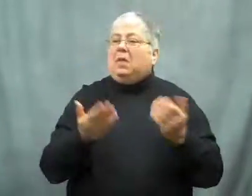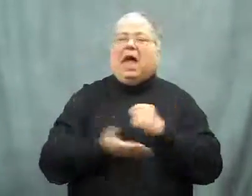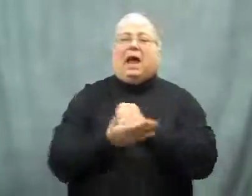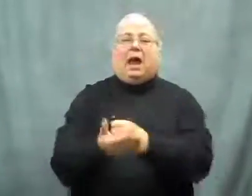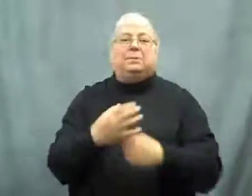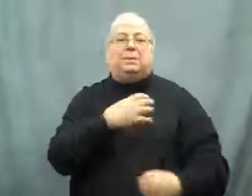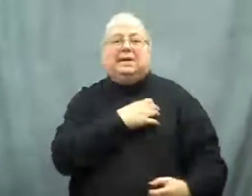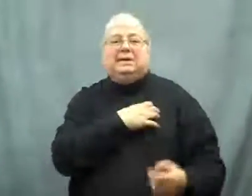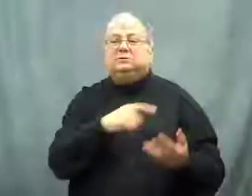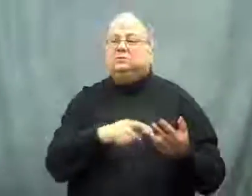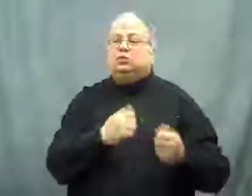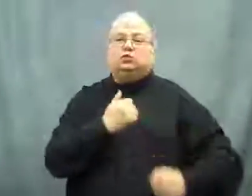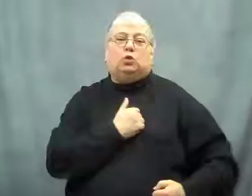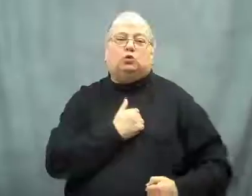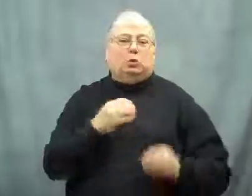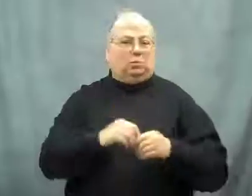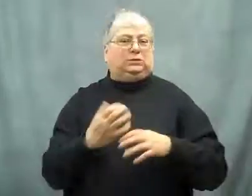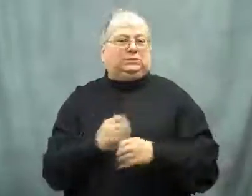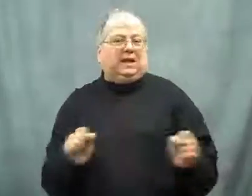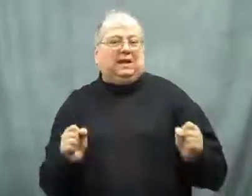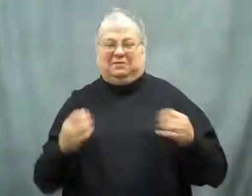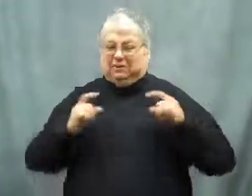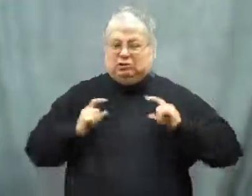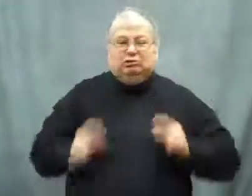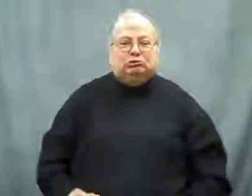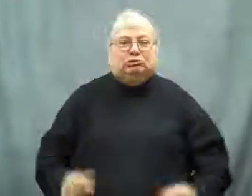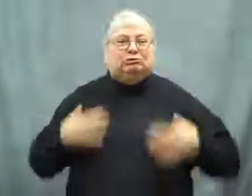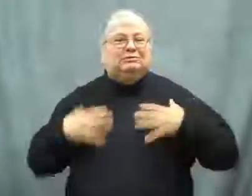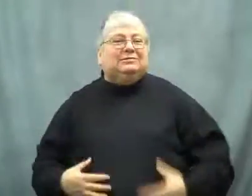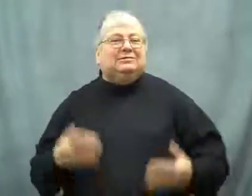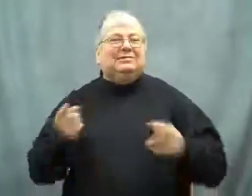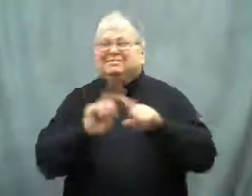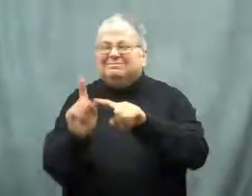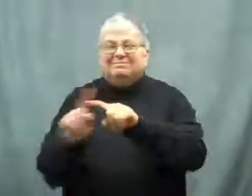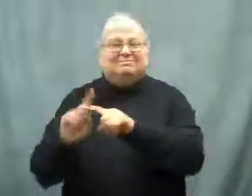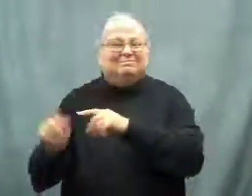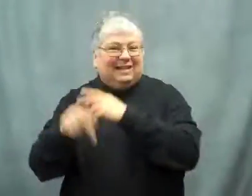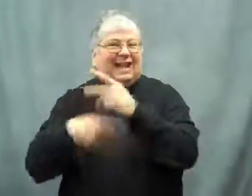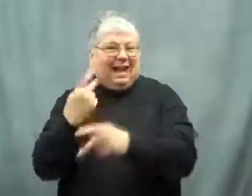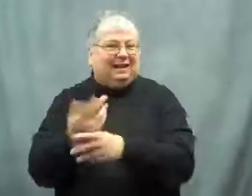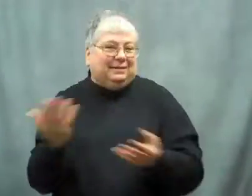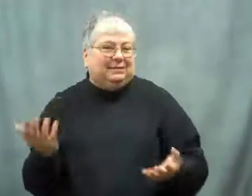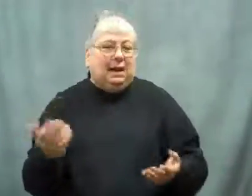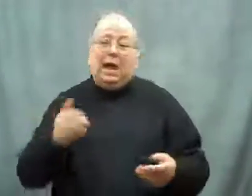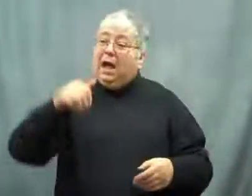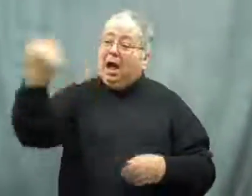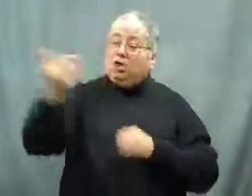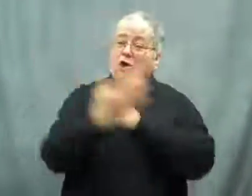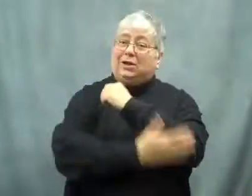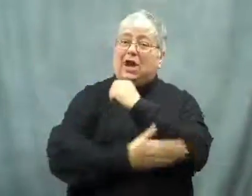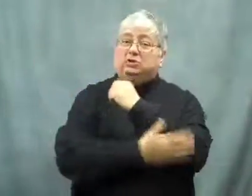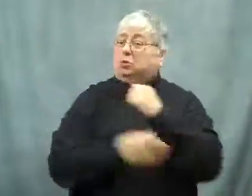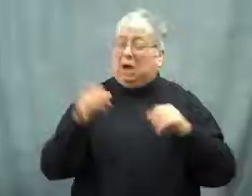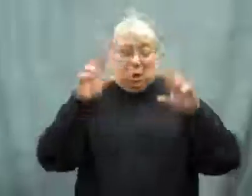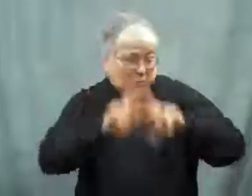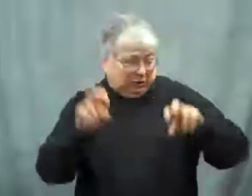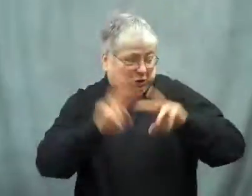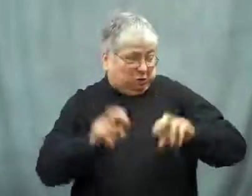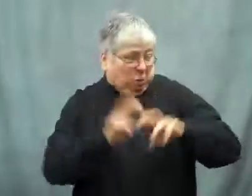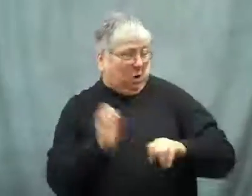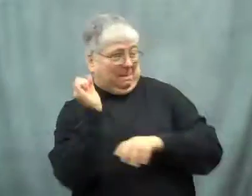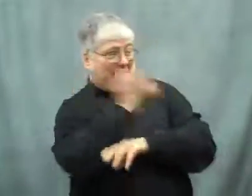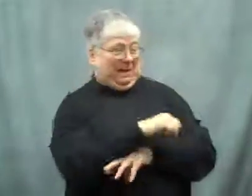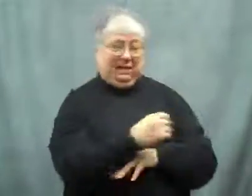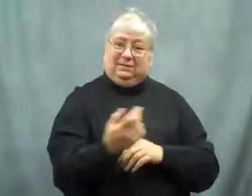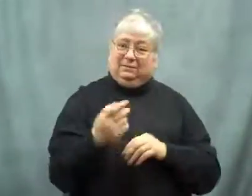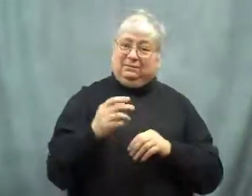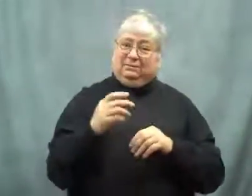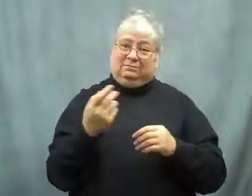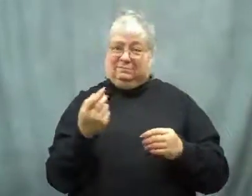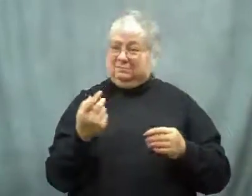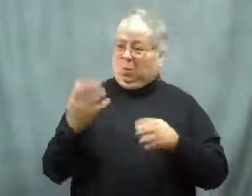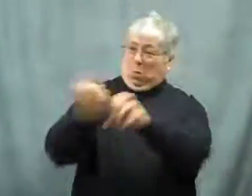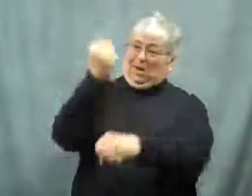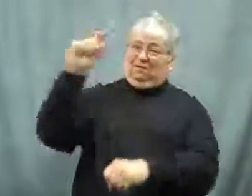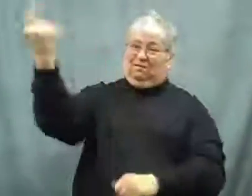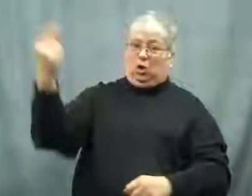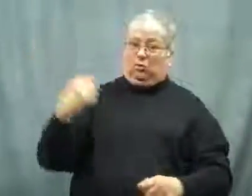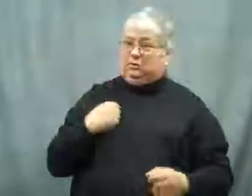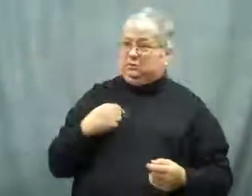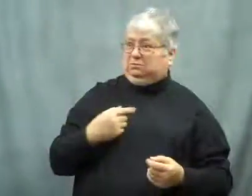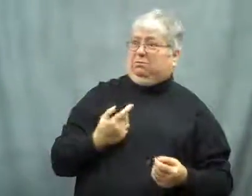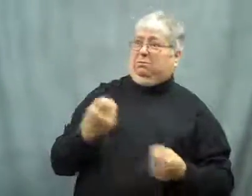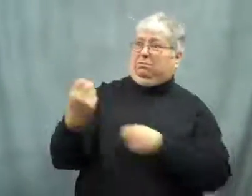or develop better protective armor for police officers and soldiers.